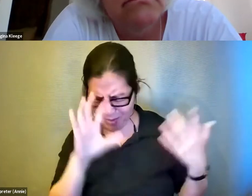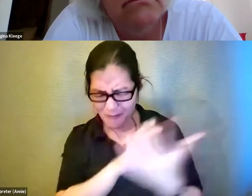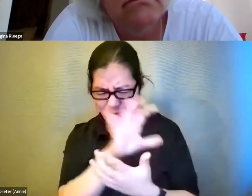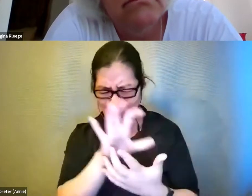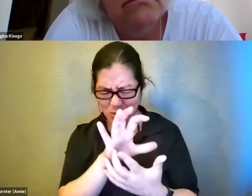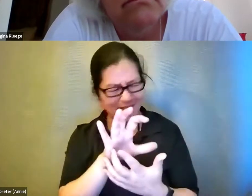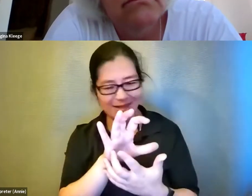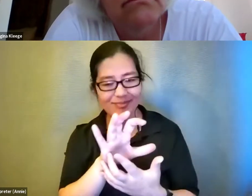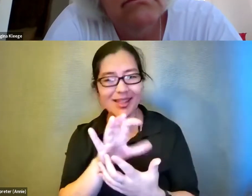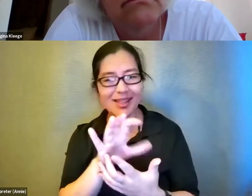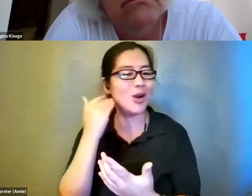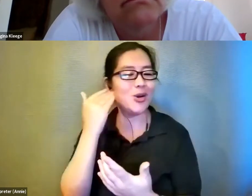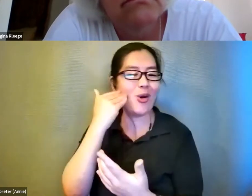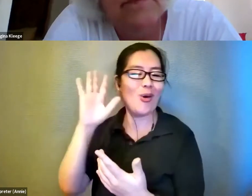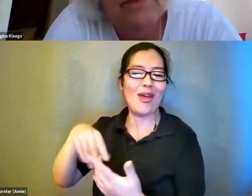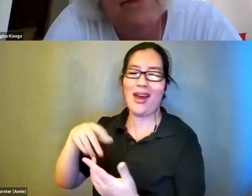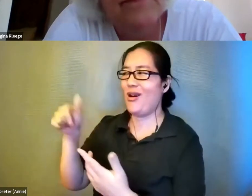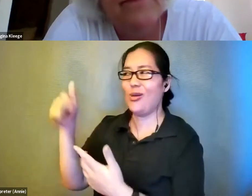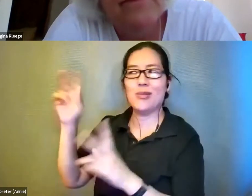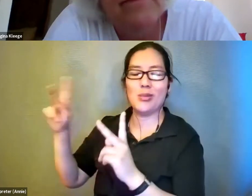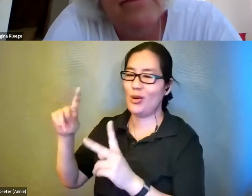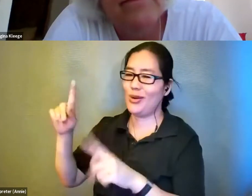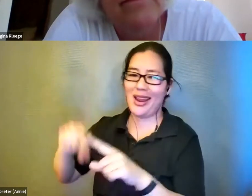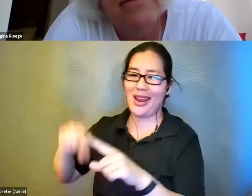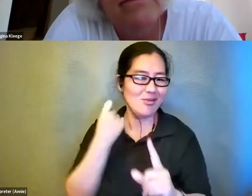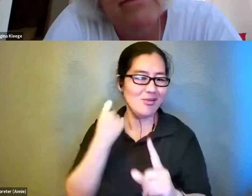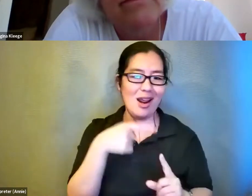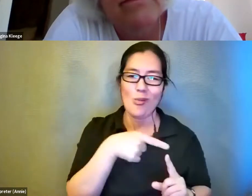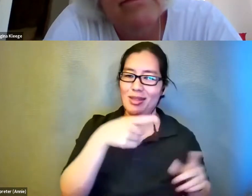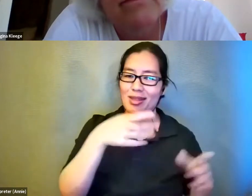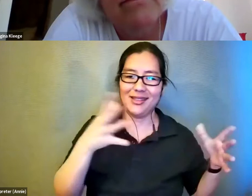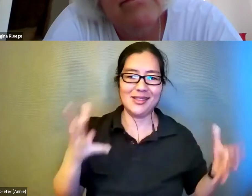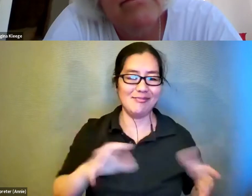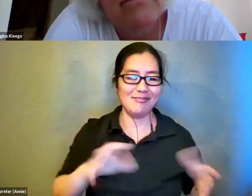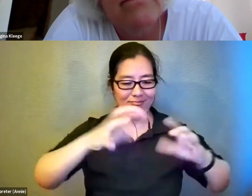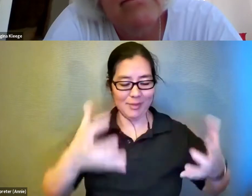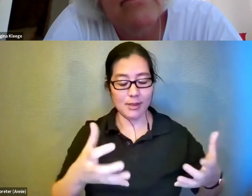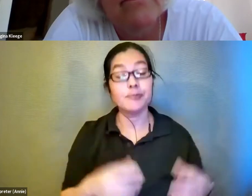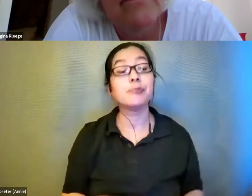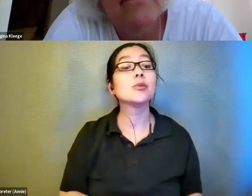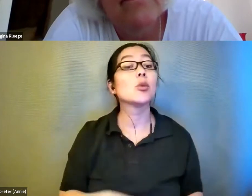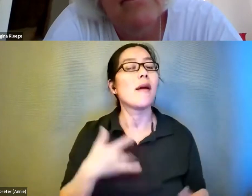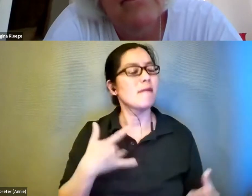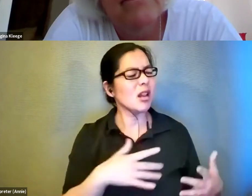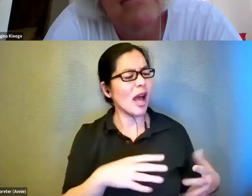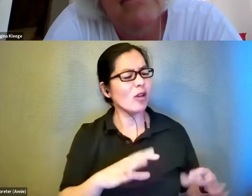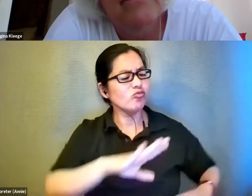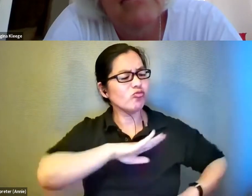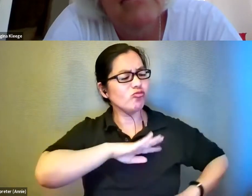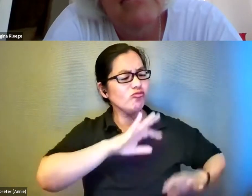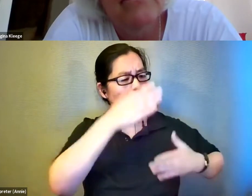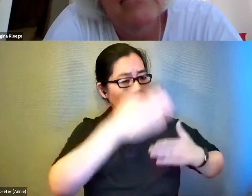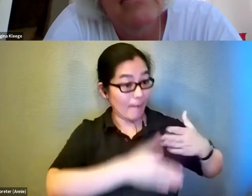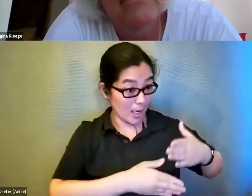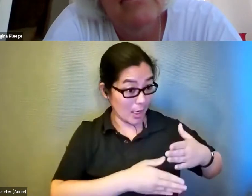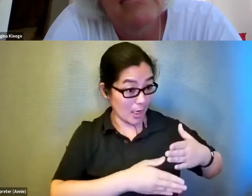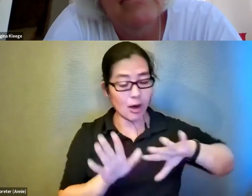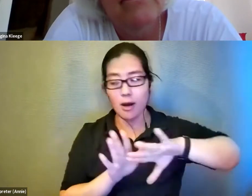I get it finished, I'll put it away for a few days. And then I'll pull it out without looking at it and